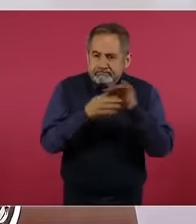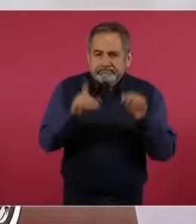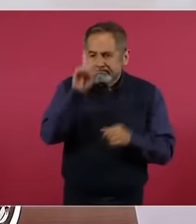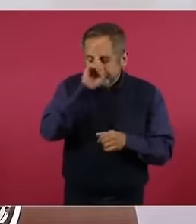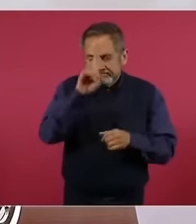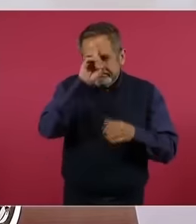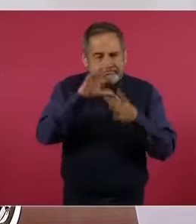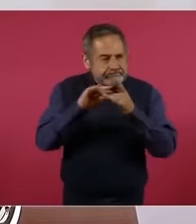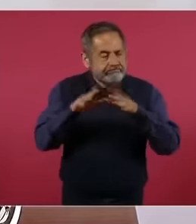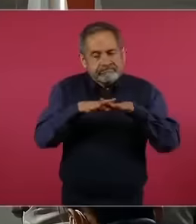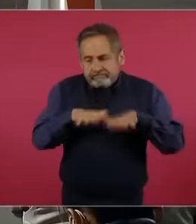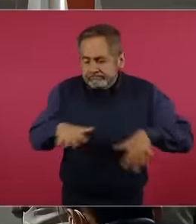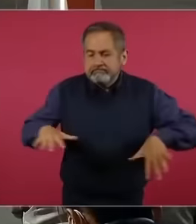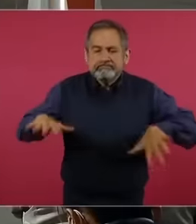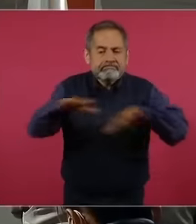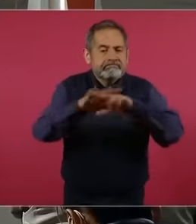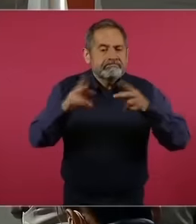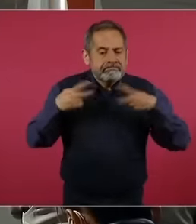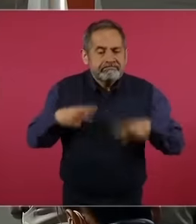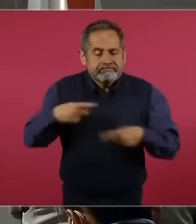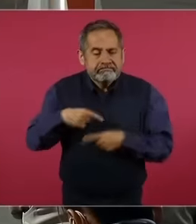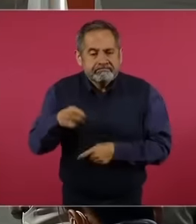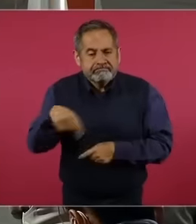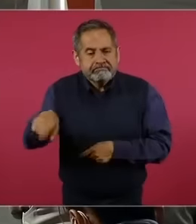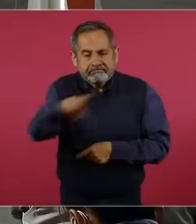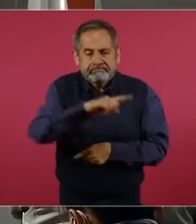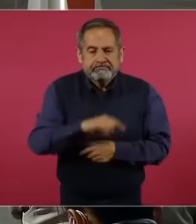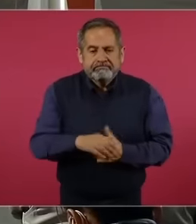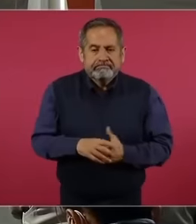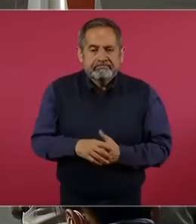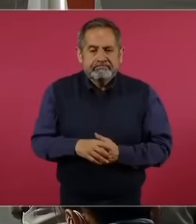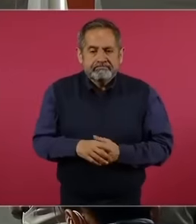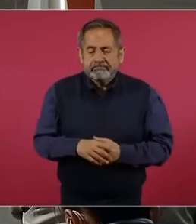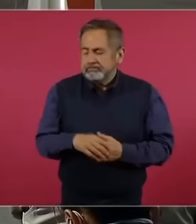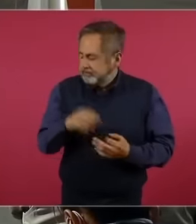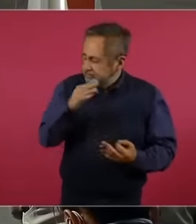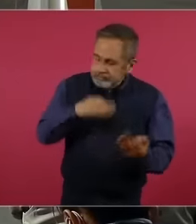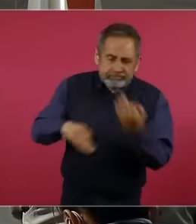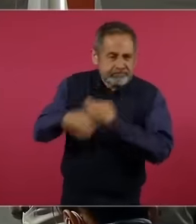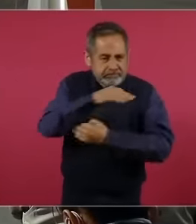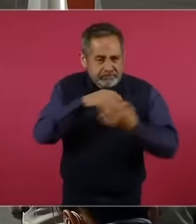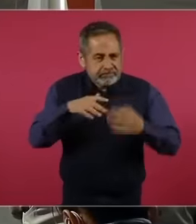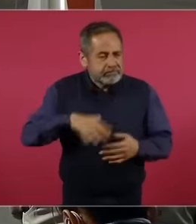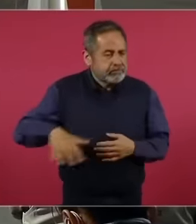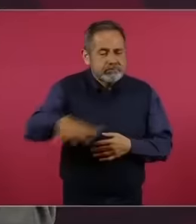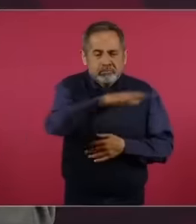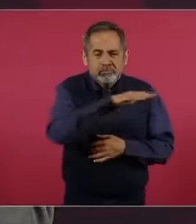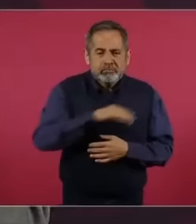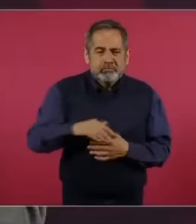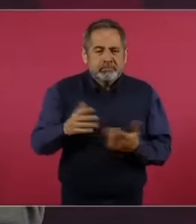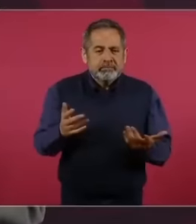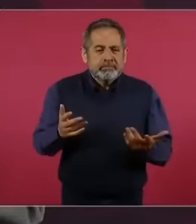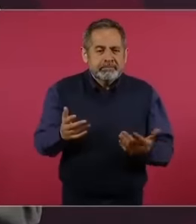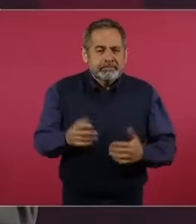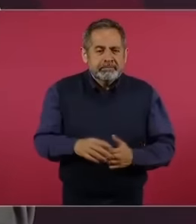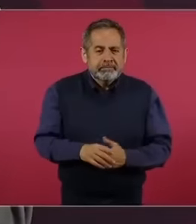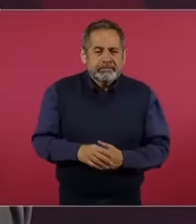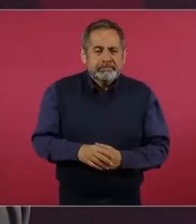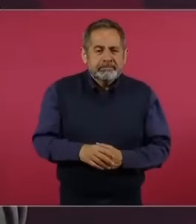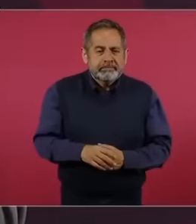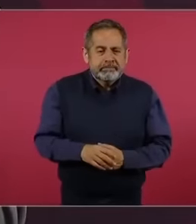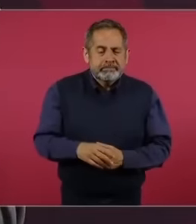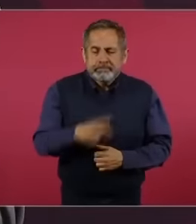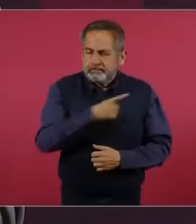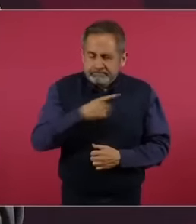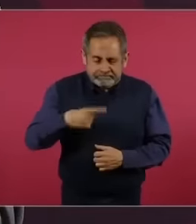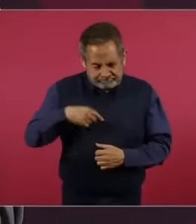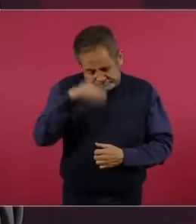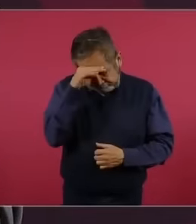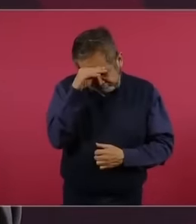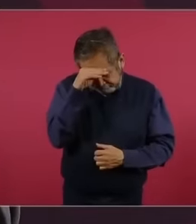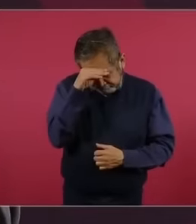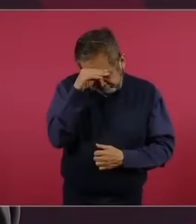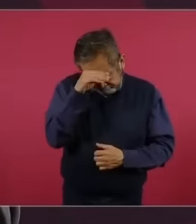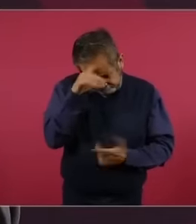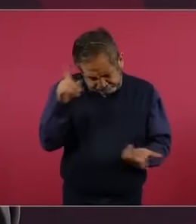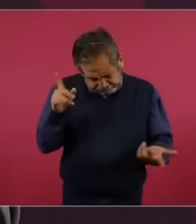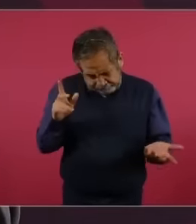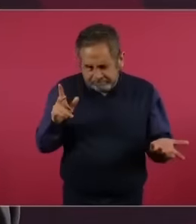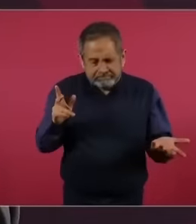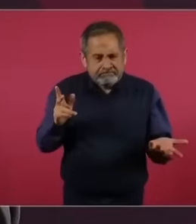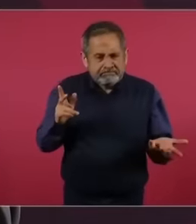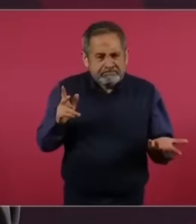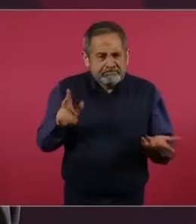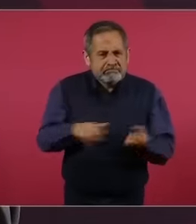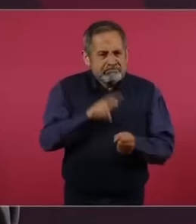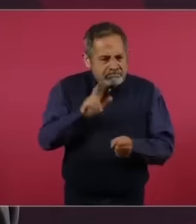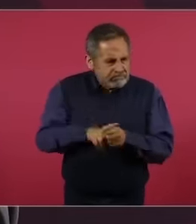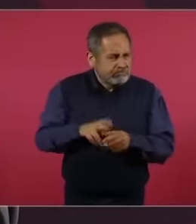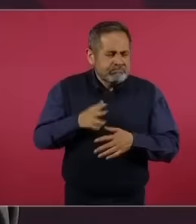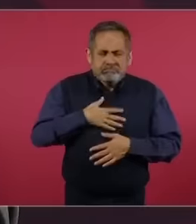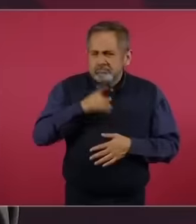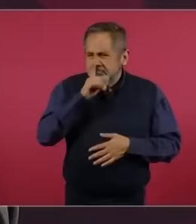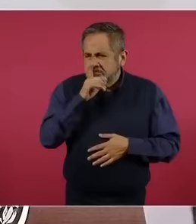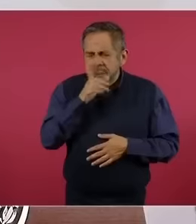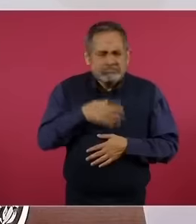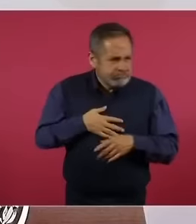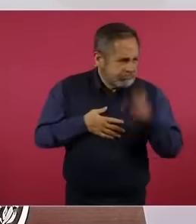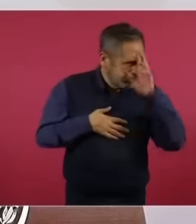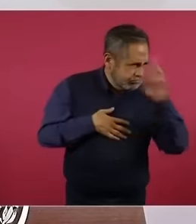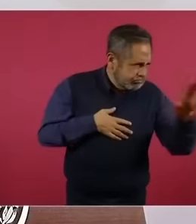Eh that we all act well with respect